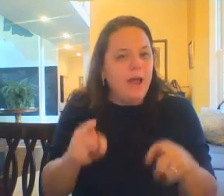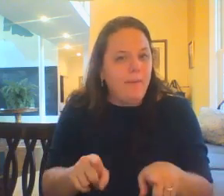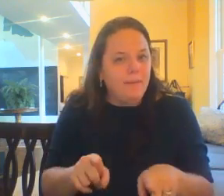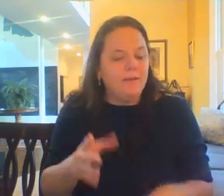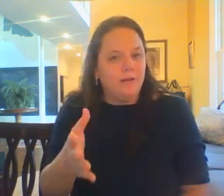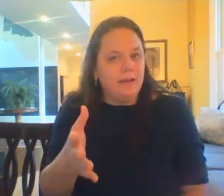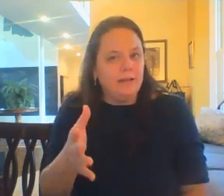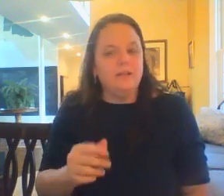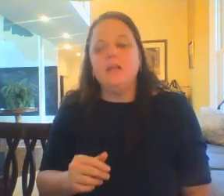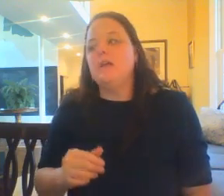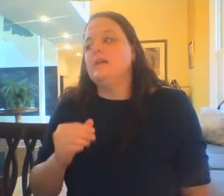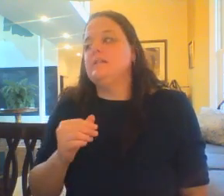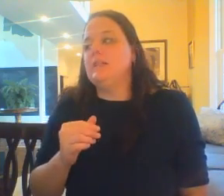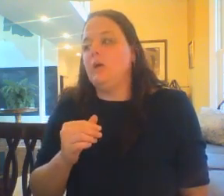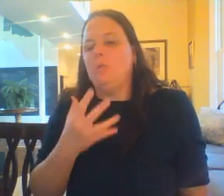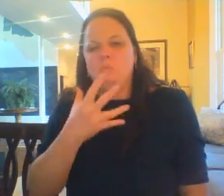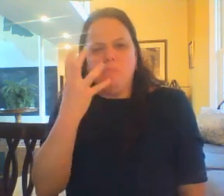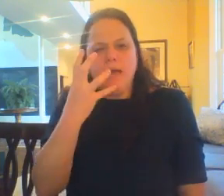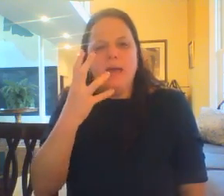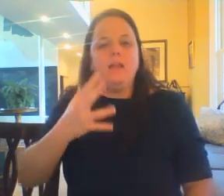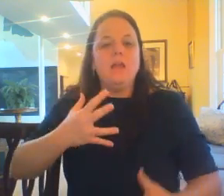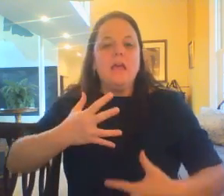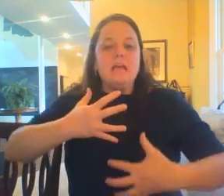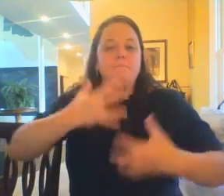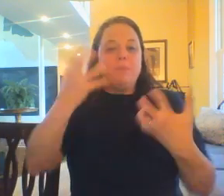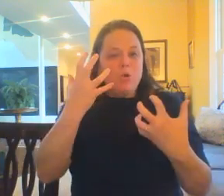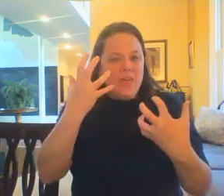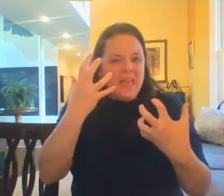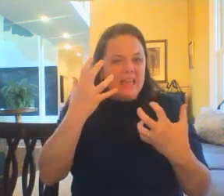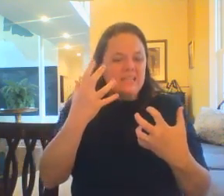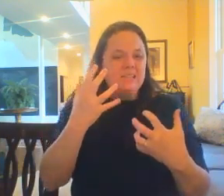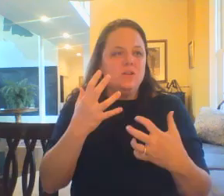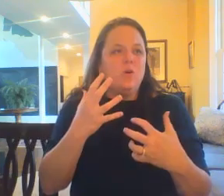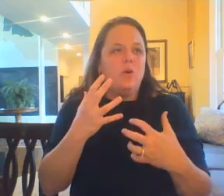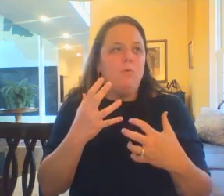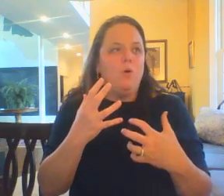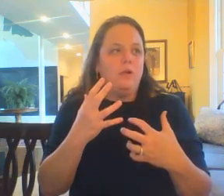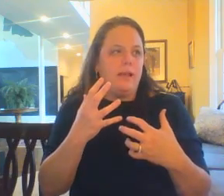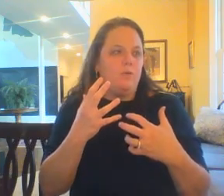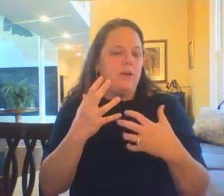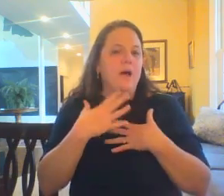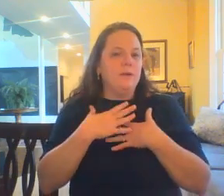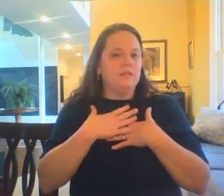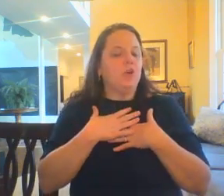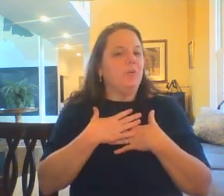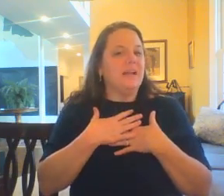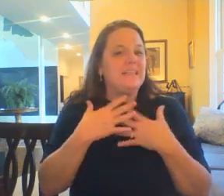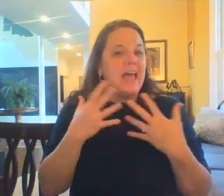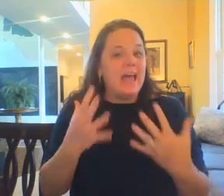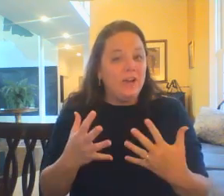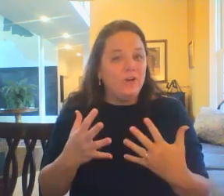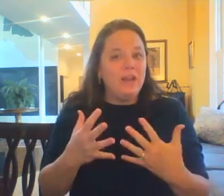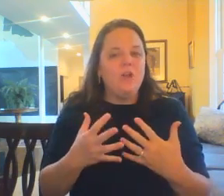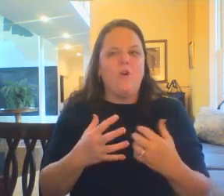happened right so mad both hands or more like